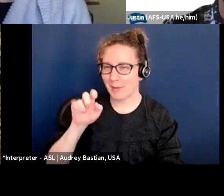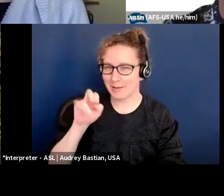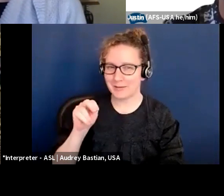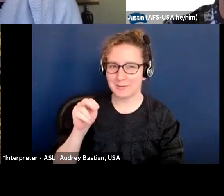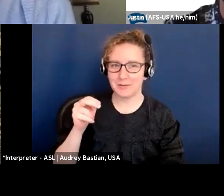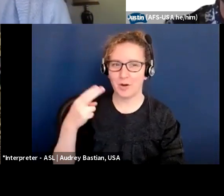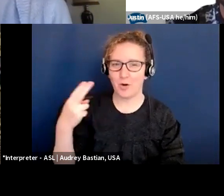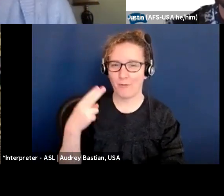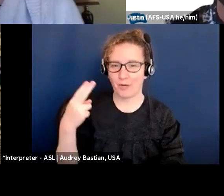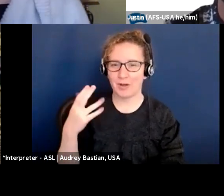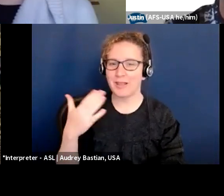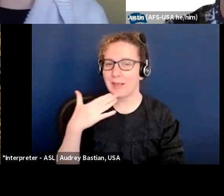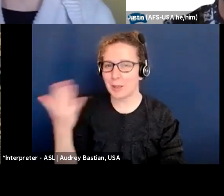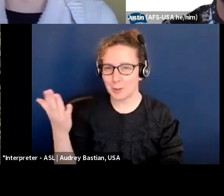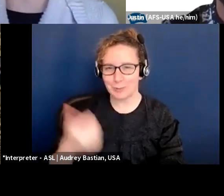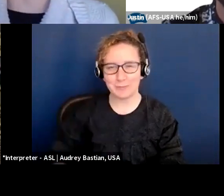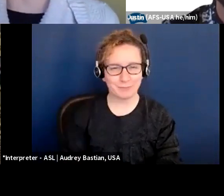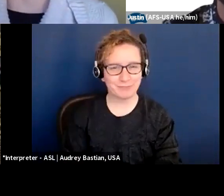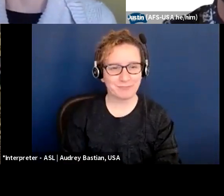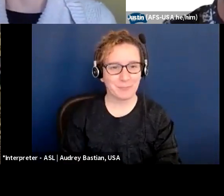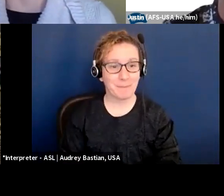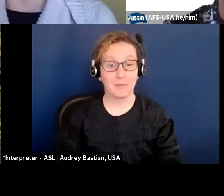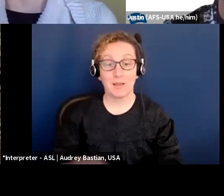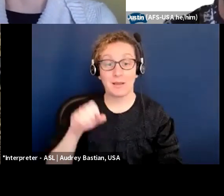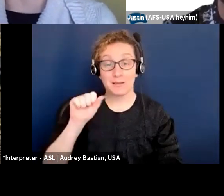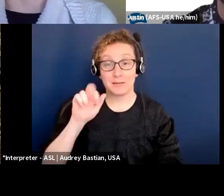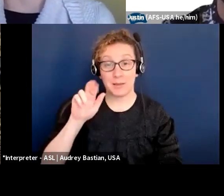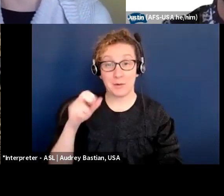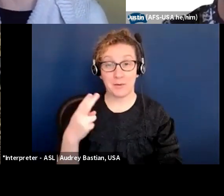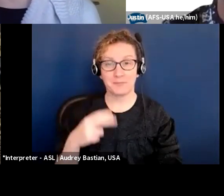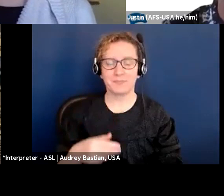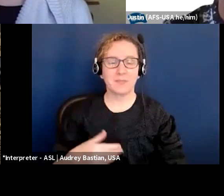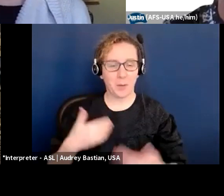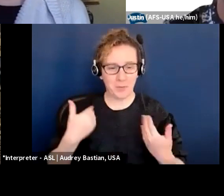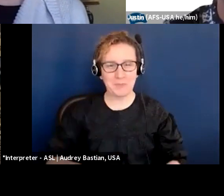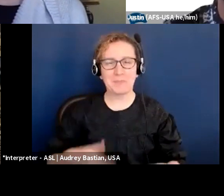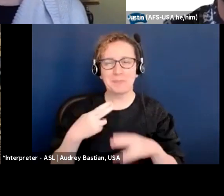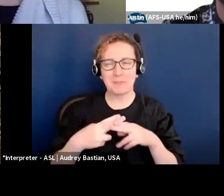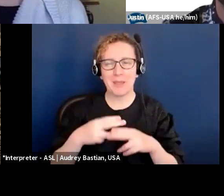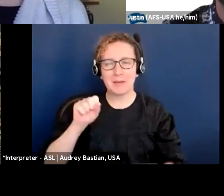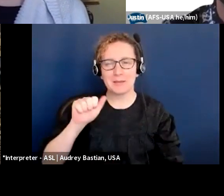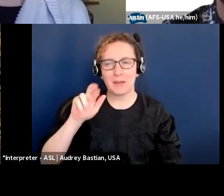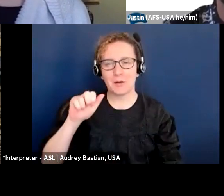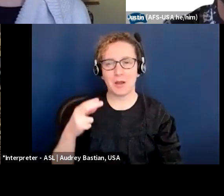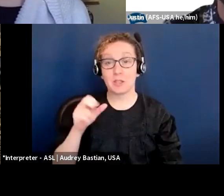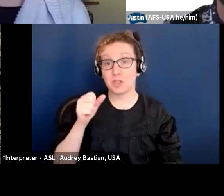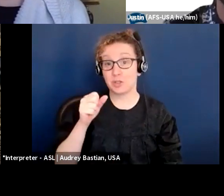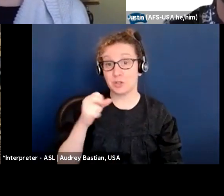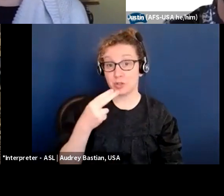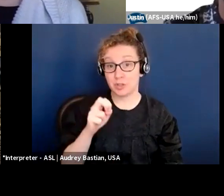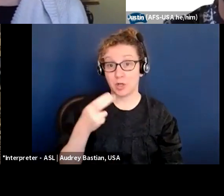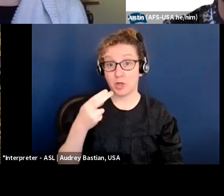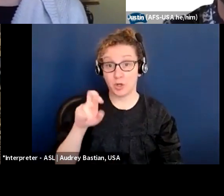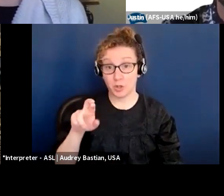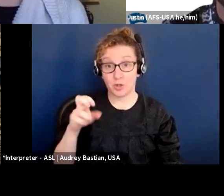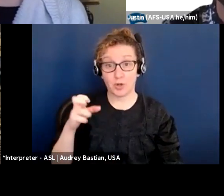Great. Thank you. I am Sarah and I you she/her/hers pronouns. I work for